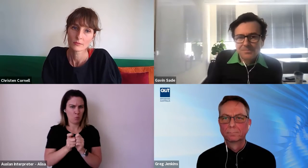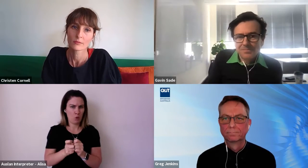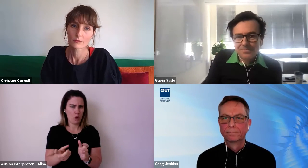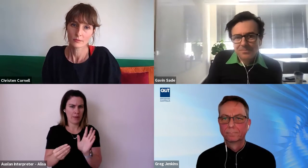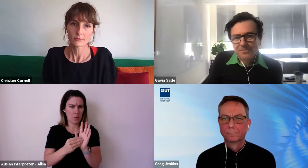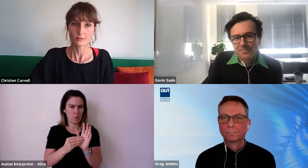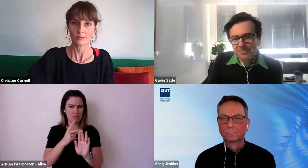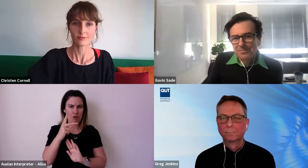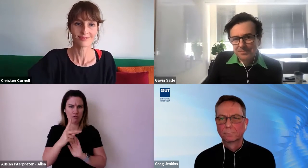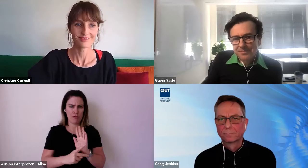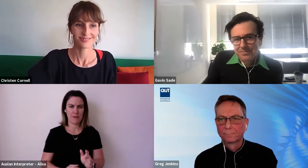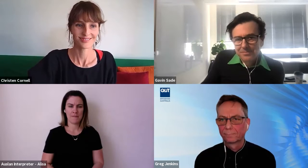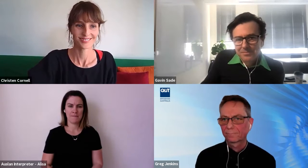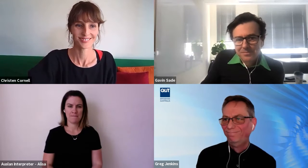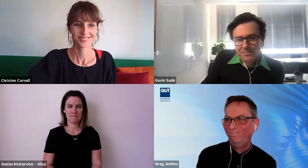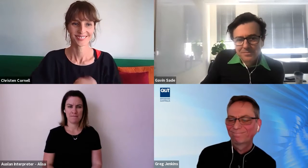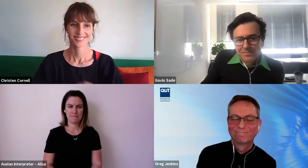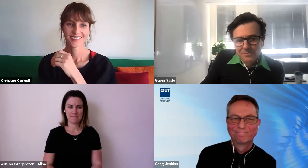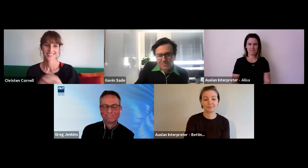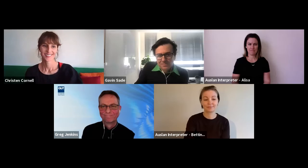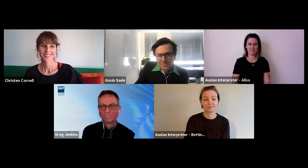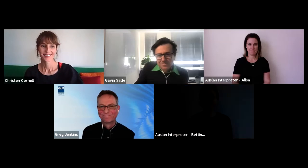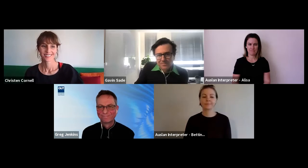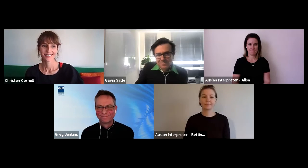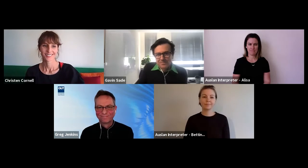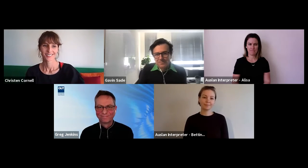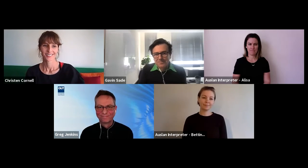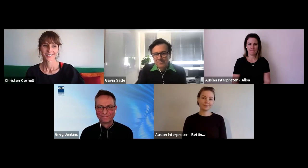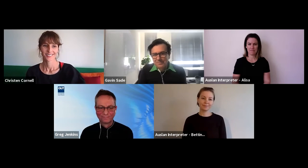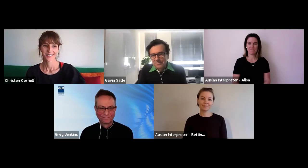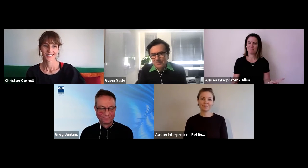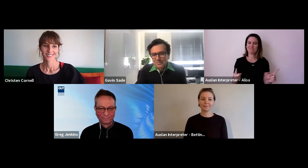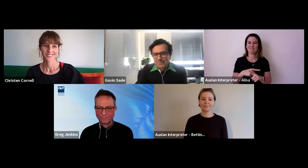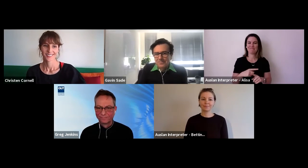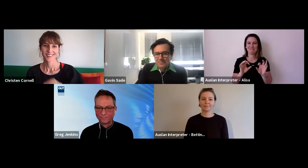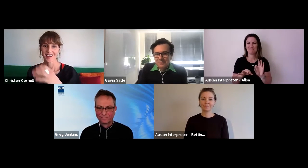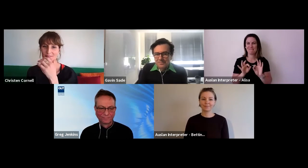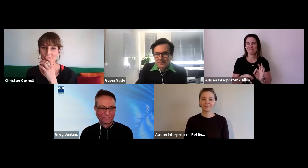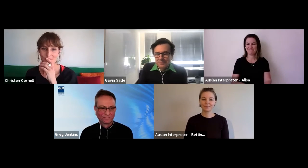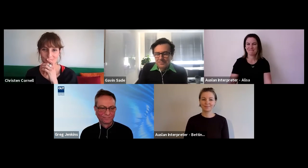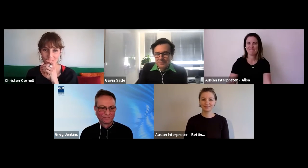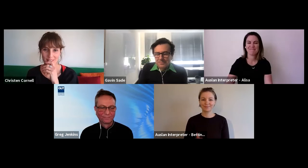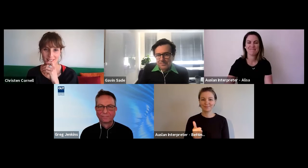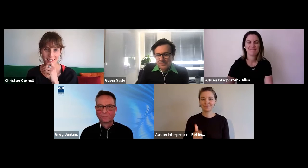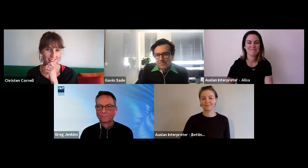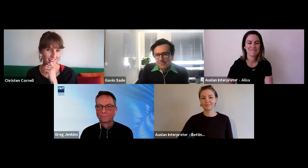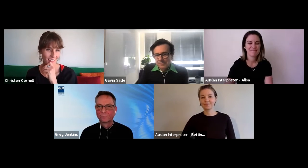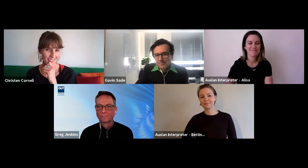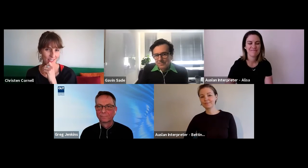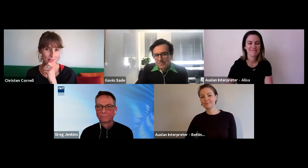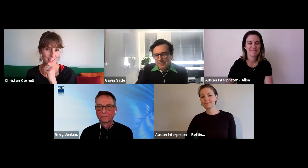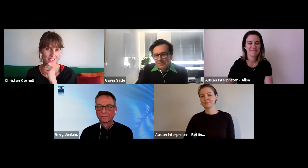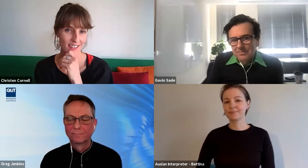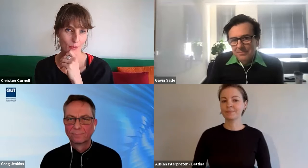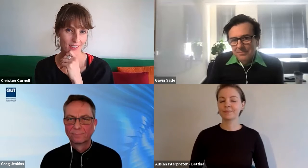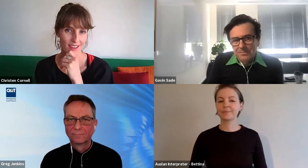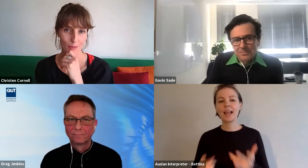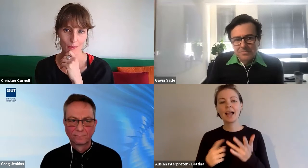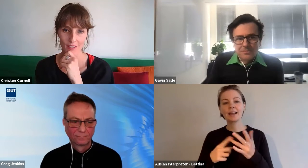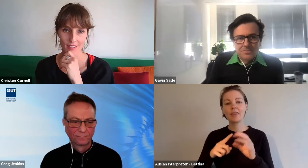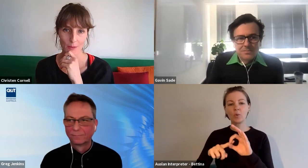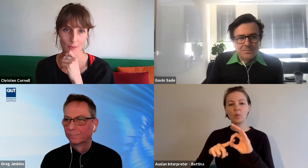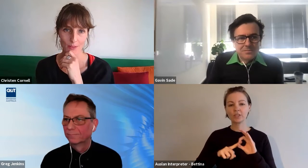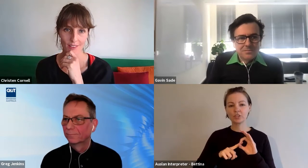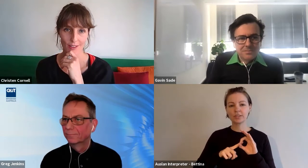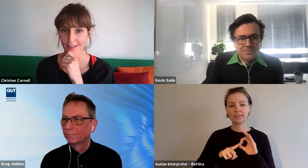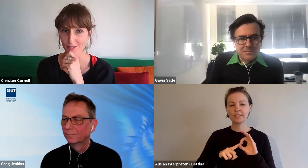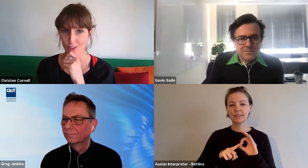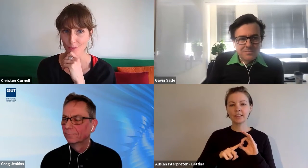Christen Cornell : Here is another one that starts with Gavin but it is possible you could